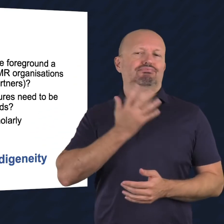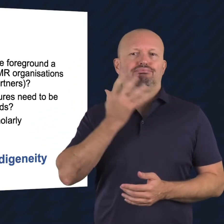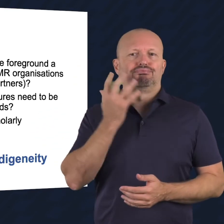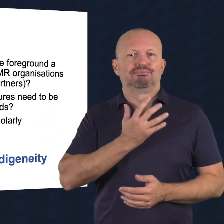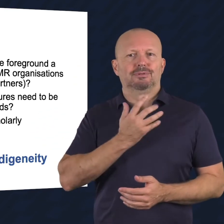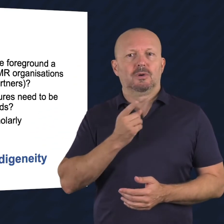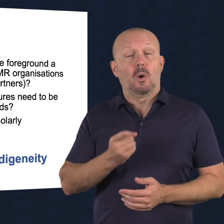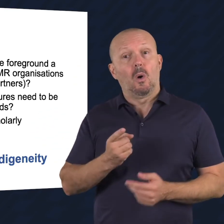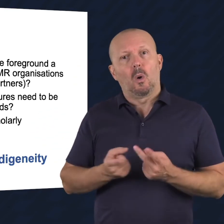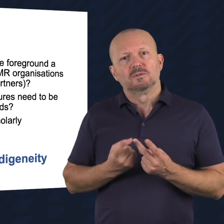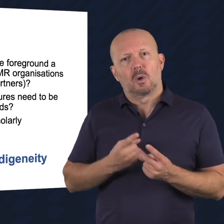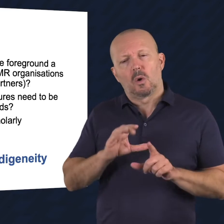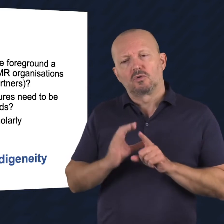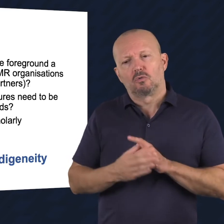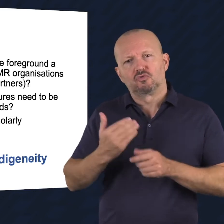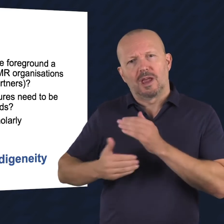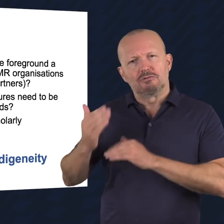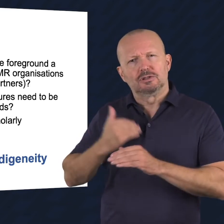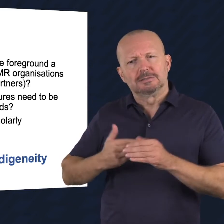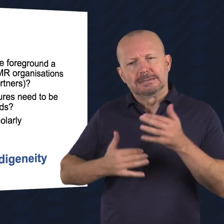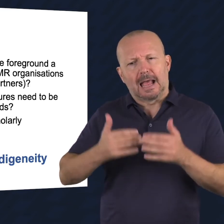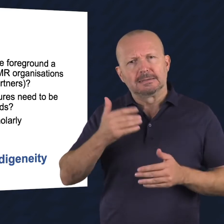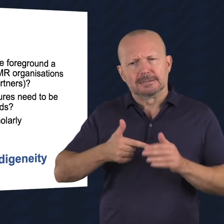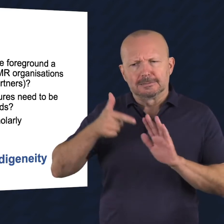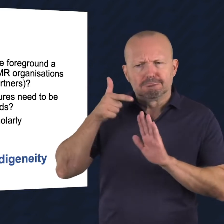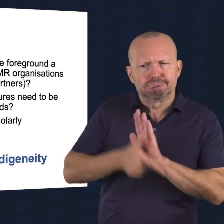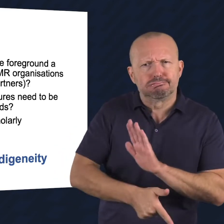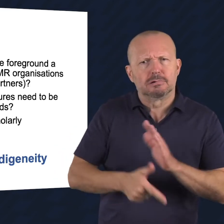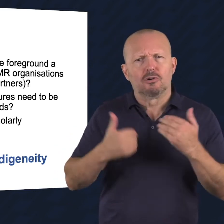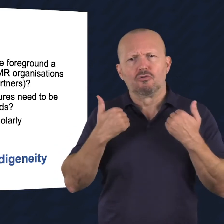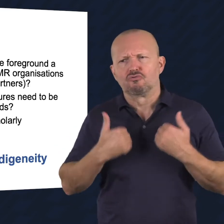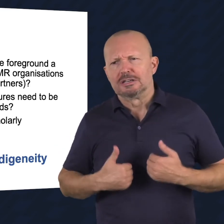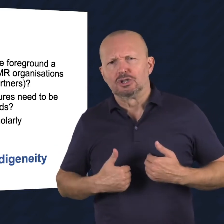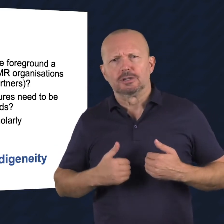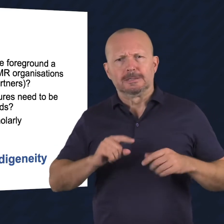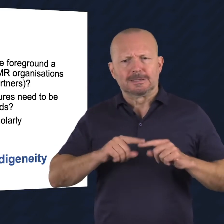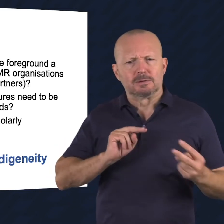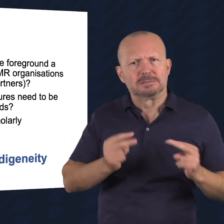I think we'd also agree that cultural heritage data is rich, complex, multifaceted,